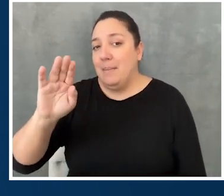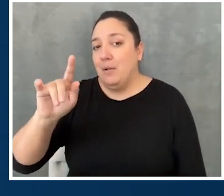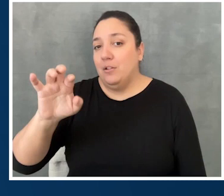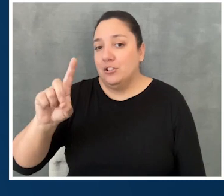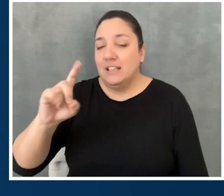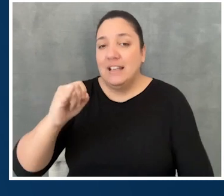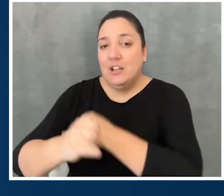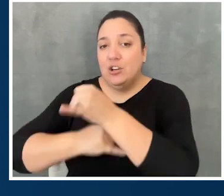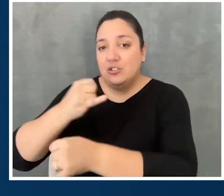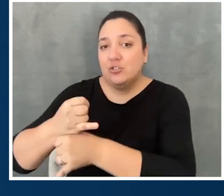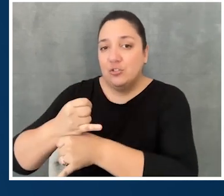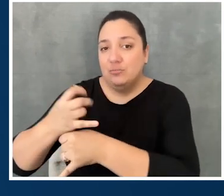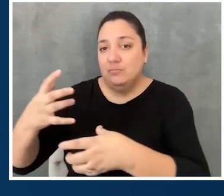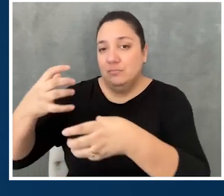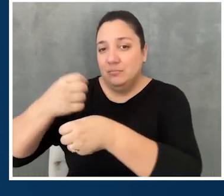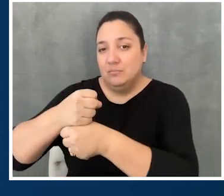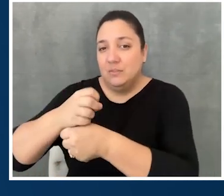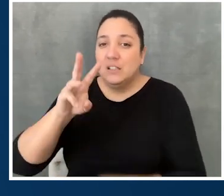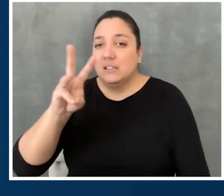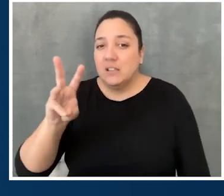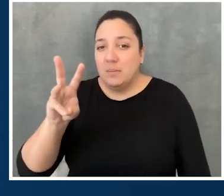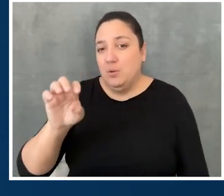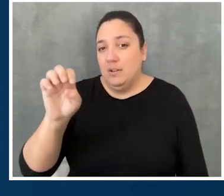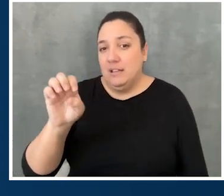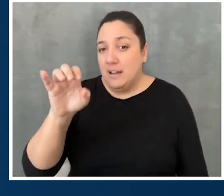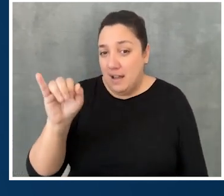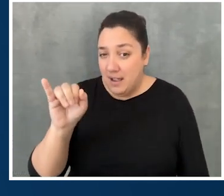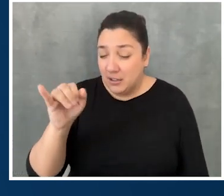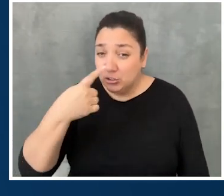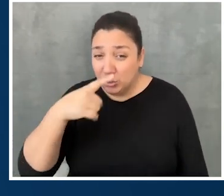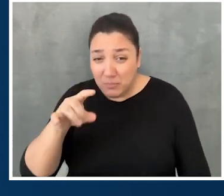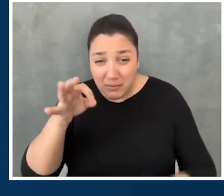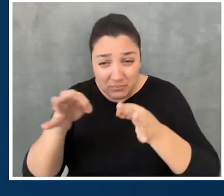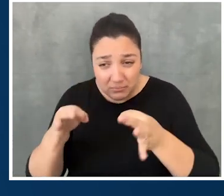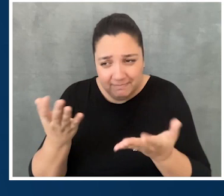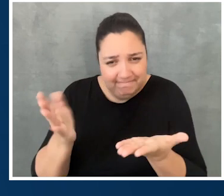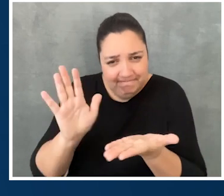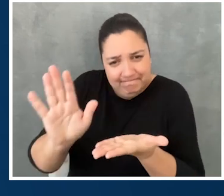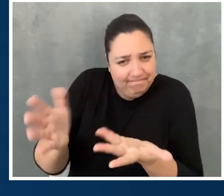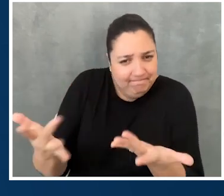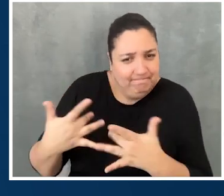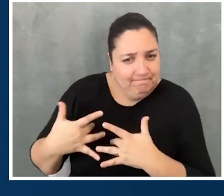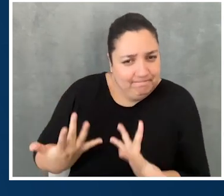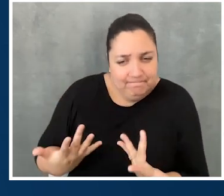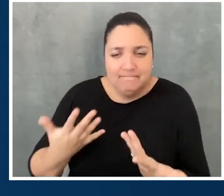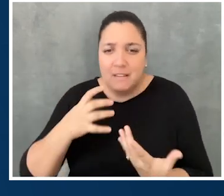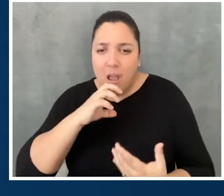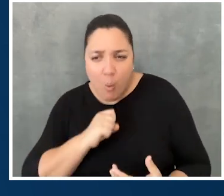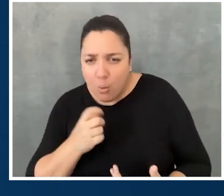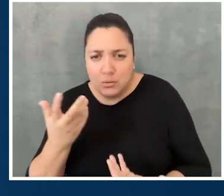So talk to us about the organization itself and how old it is and what the mission is?